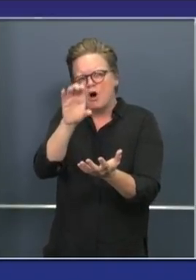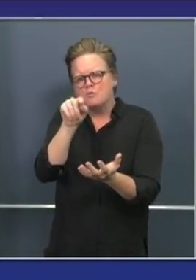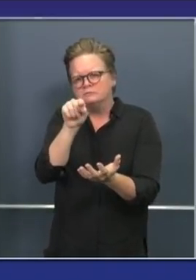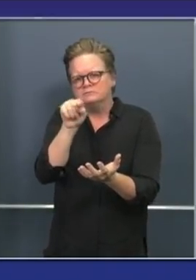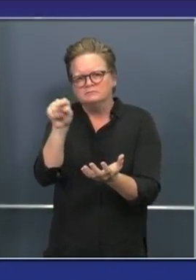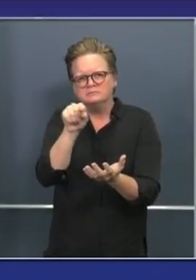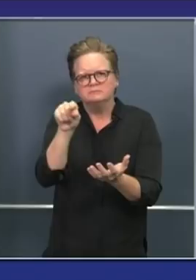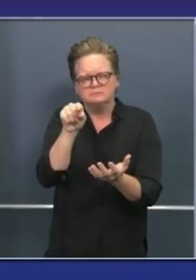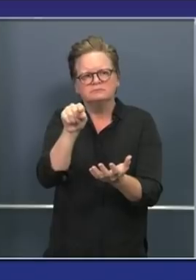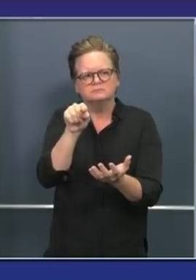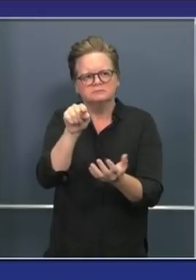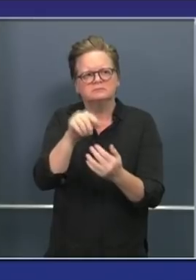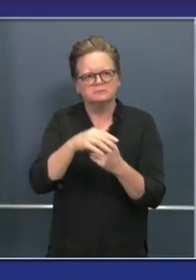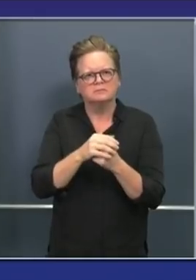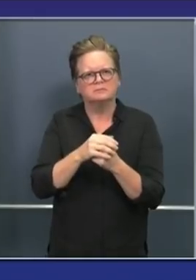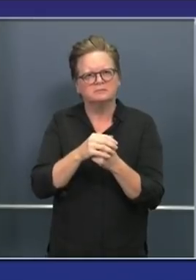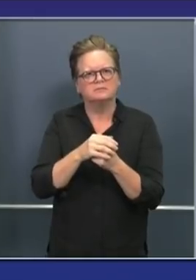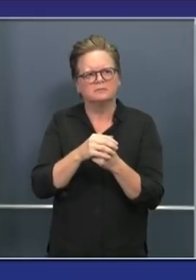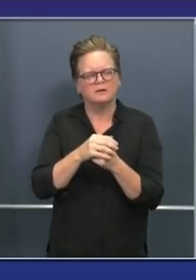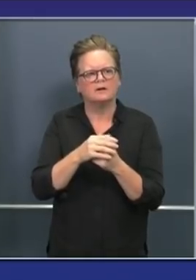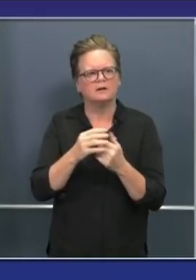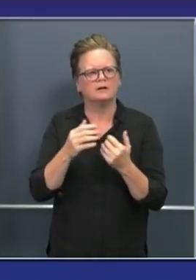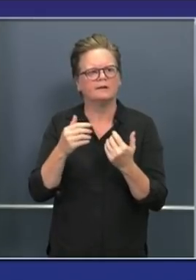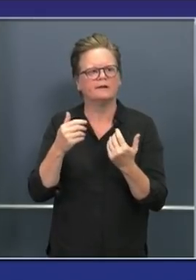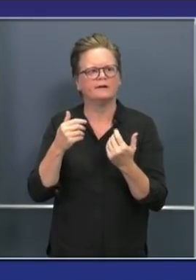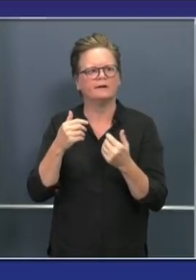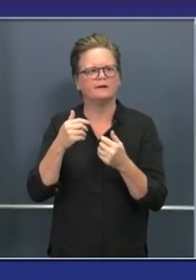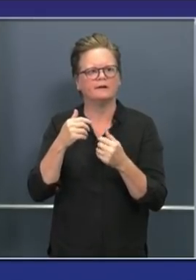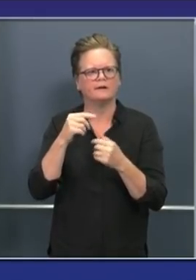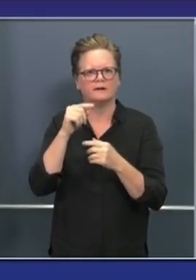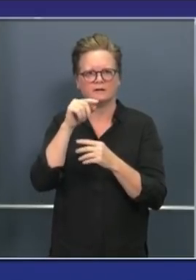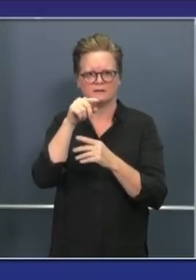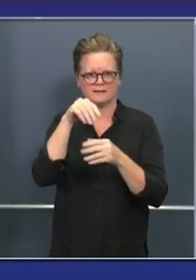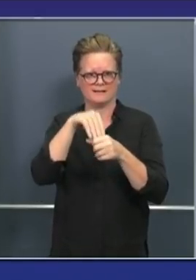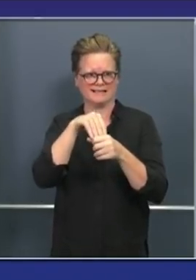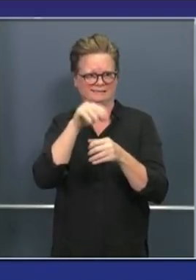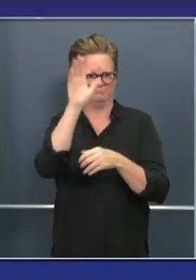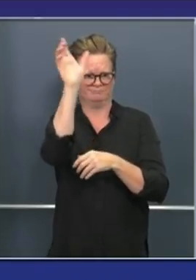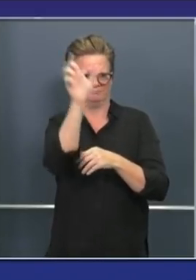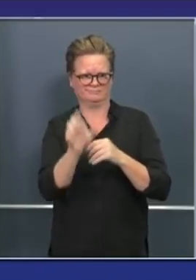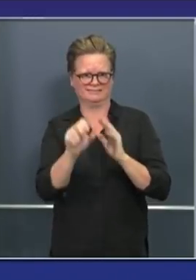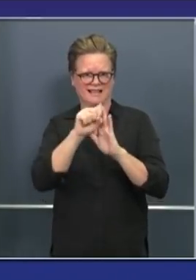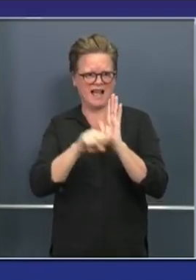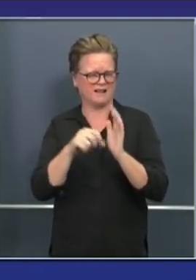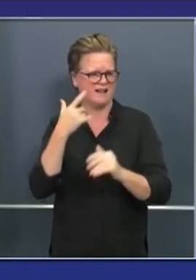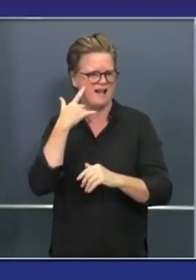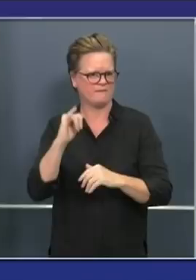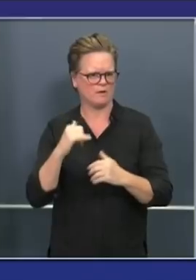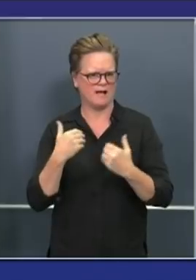CALIFORNIA, BUT ROUGHLY 3,775, I SAY ROUGHLY, THAT'S A SNAPSHOT AS OF LAST NIGHT, TODAY, PLUS OR MINUS, THOSE